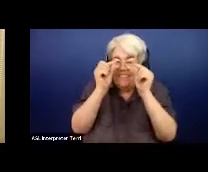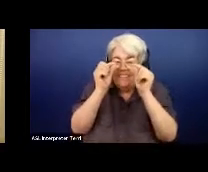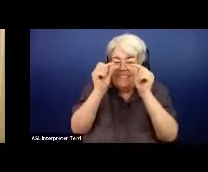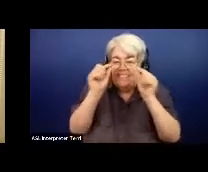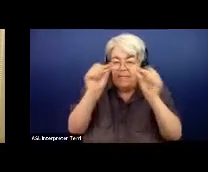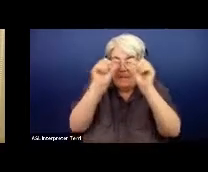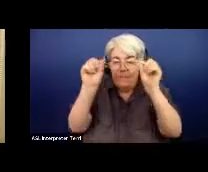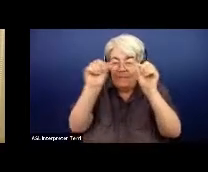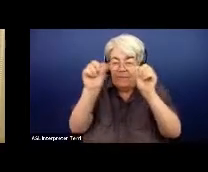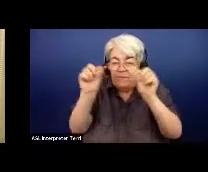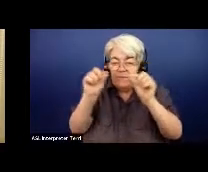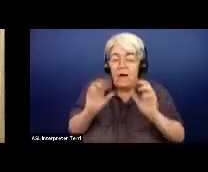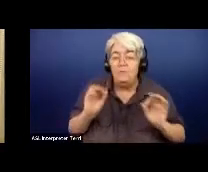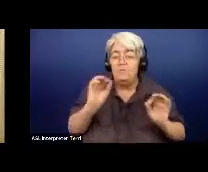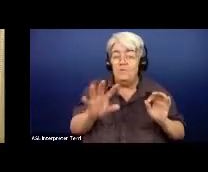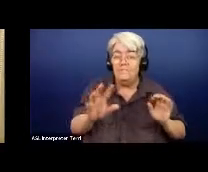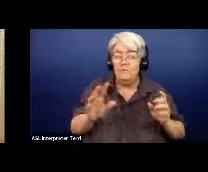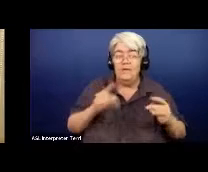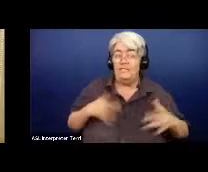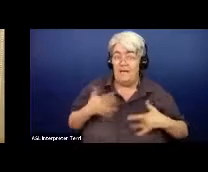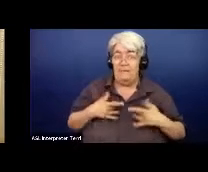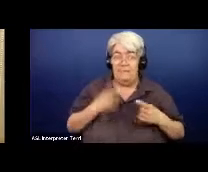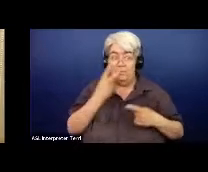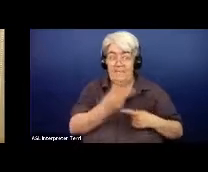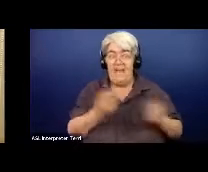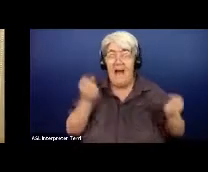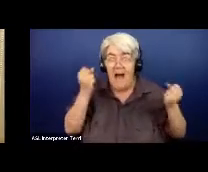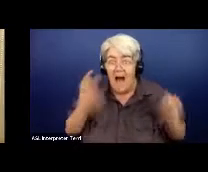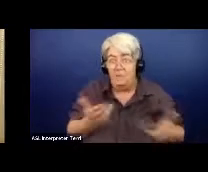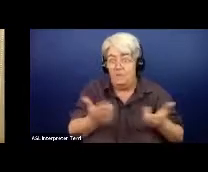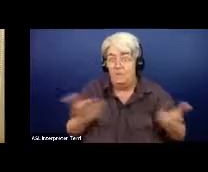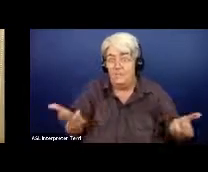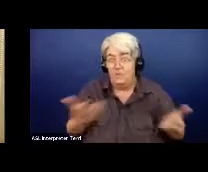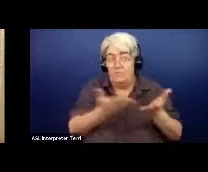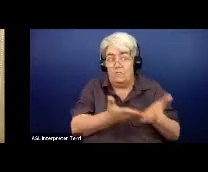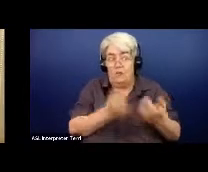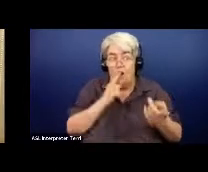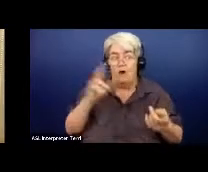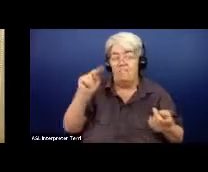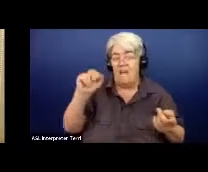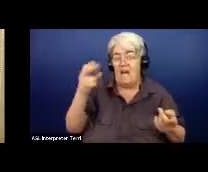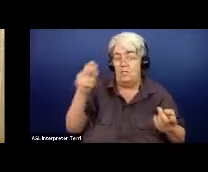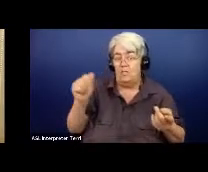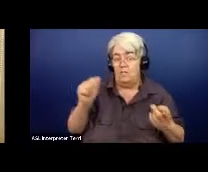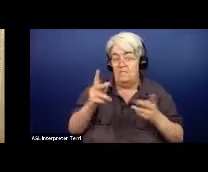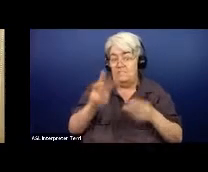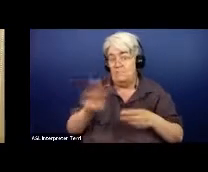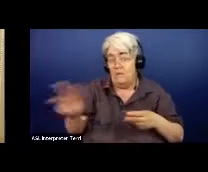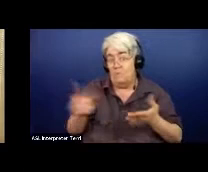excite you with all of the different resource on the site. There are many, many and all